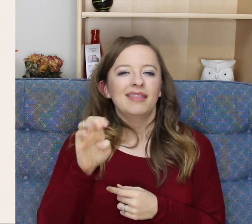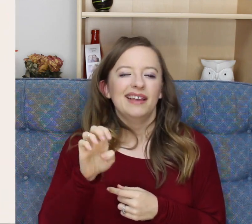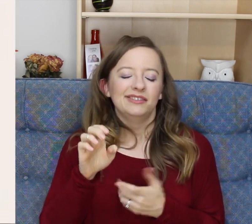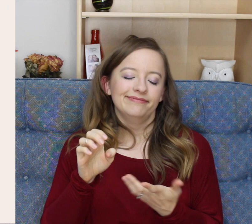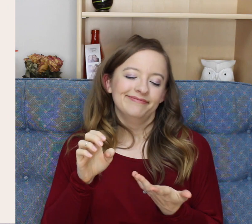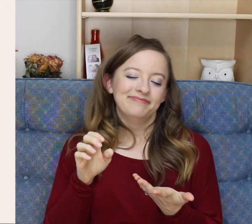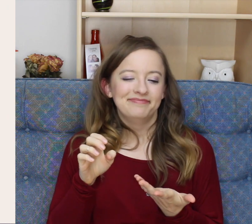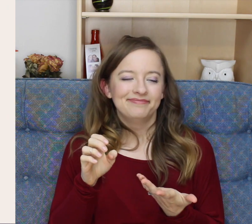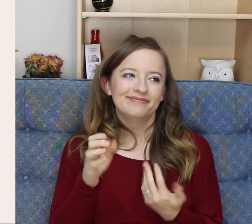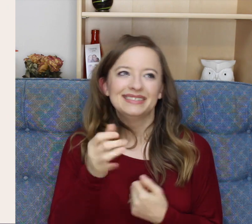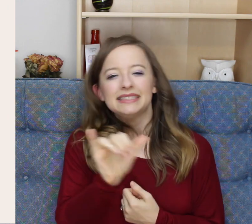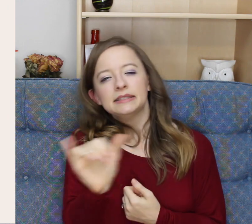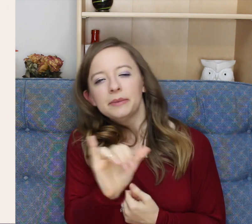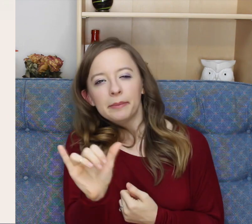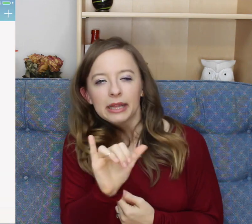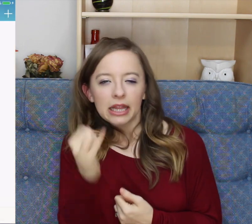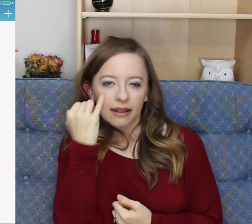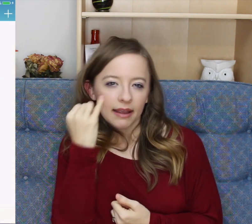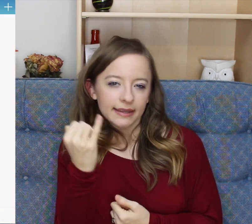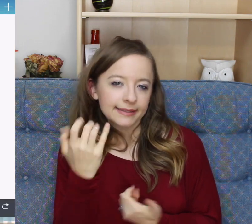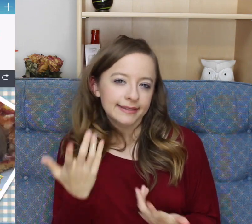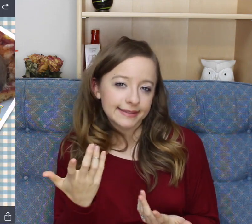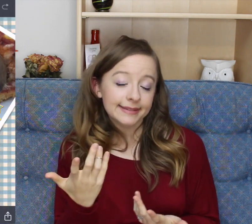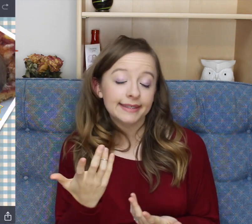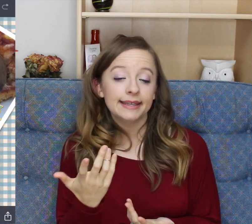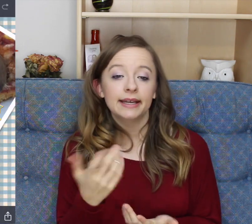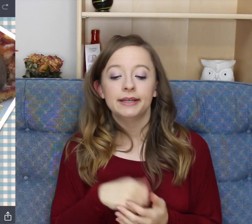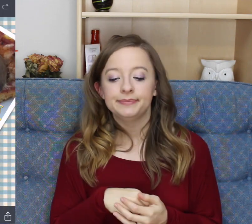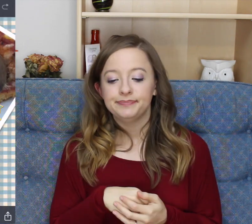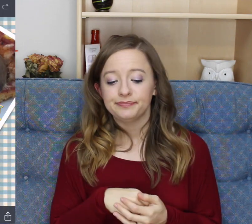which is kind of a similar type of idea.